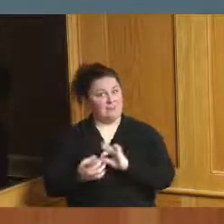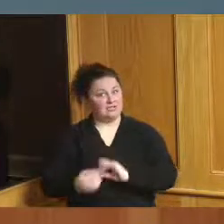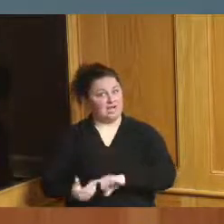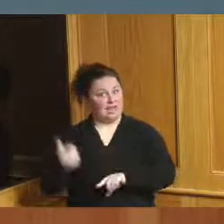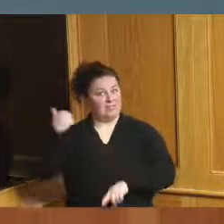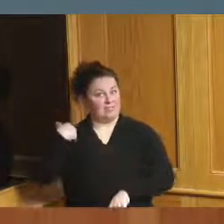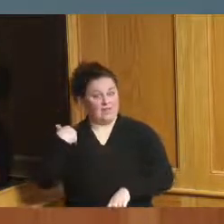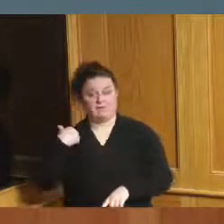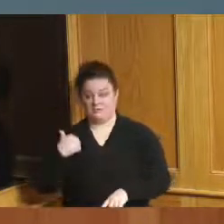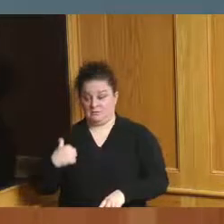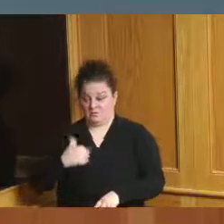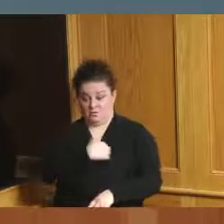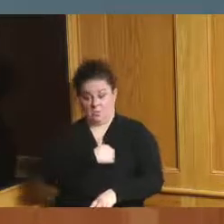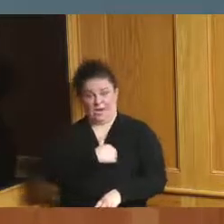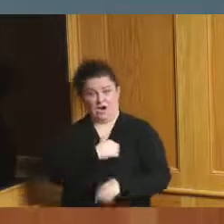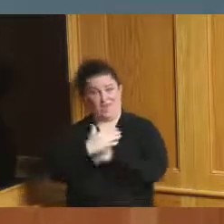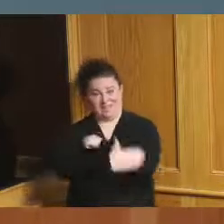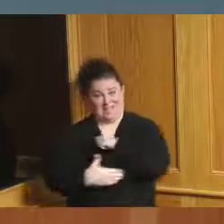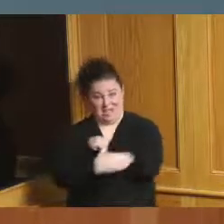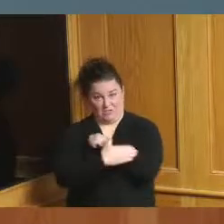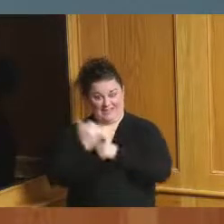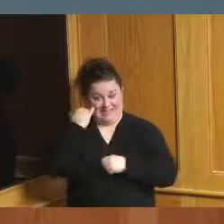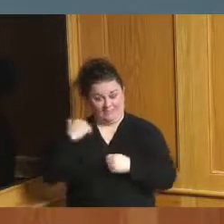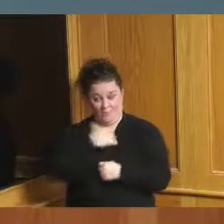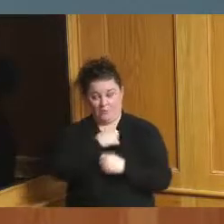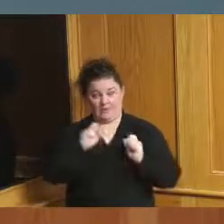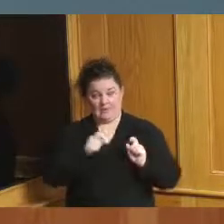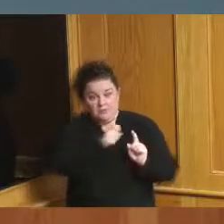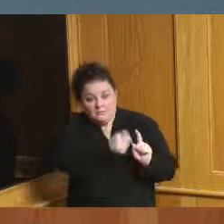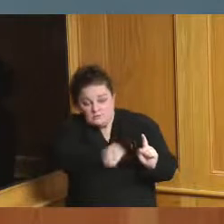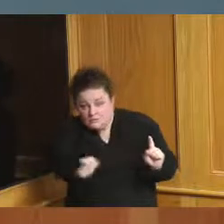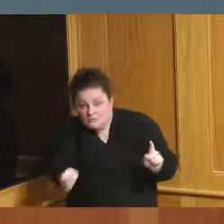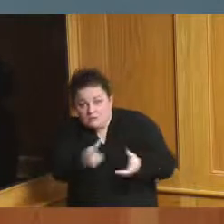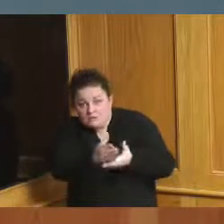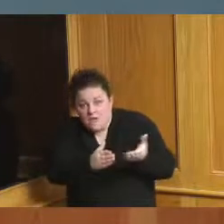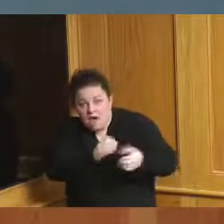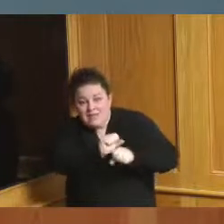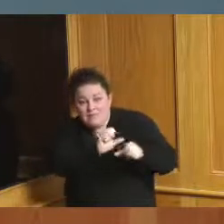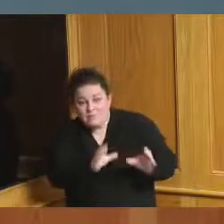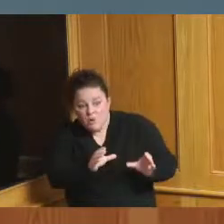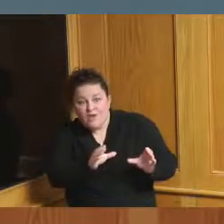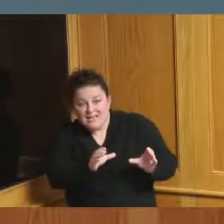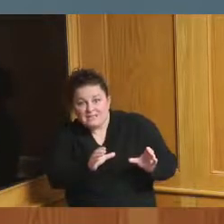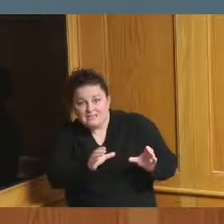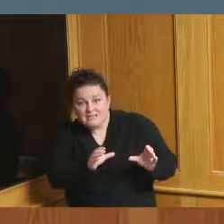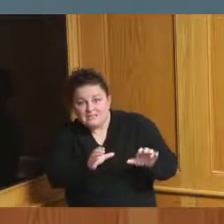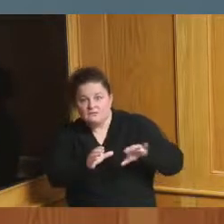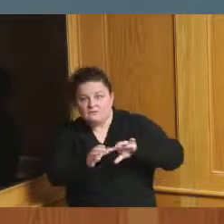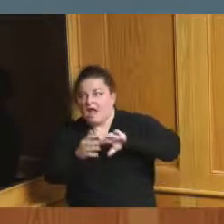need to give the money to some of the employees beyond the treasury rule if they don't fit in and